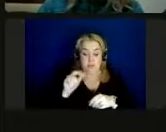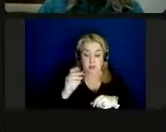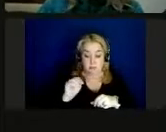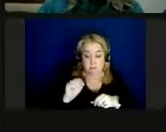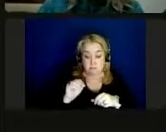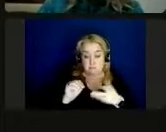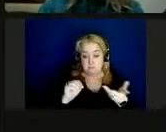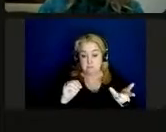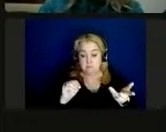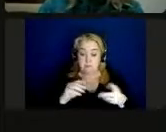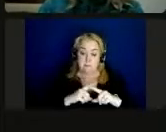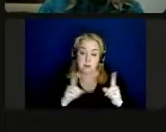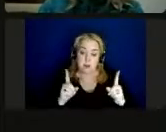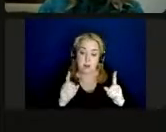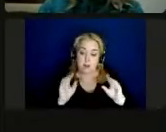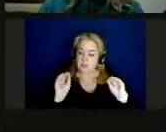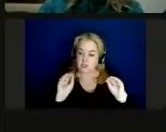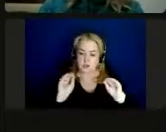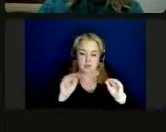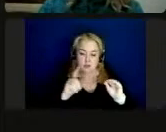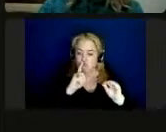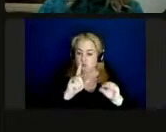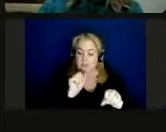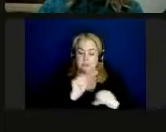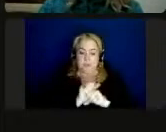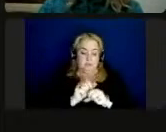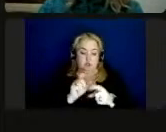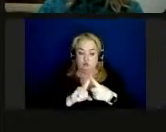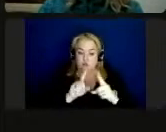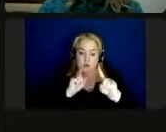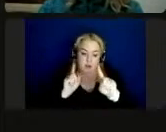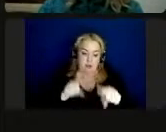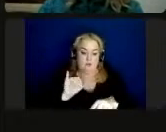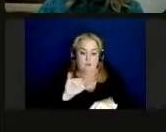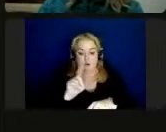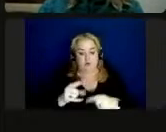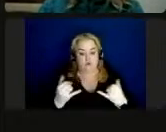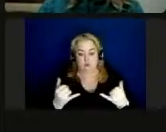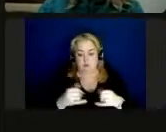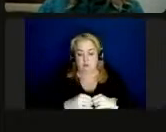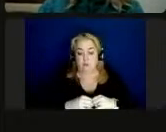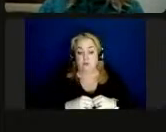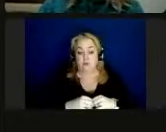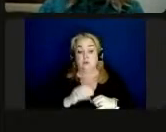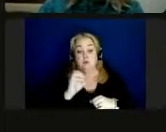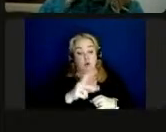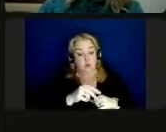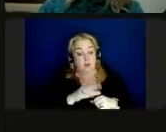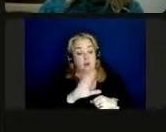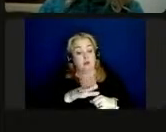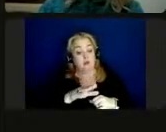KIND OF SURVEY YOU CAN ACTUALLY CALL REPRESENT SAMPLE OF